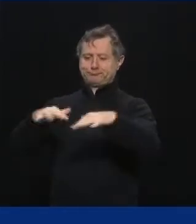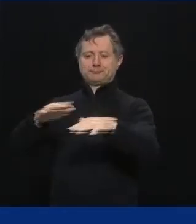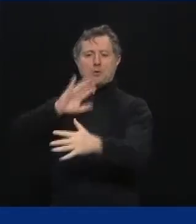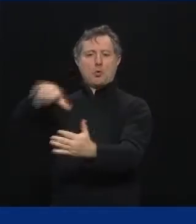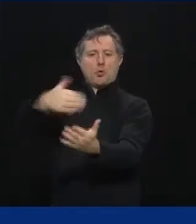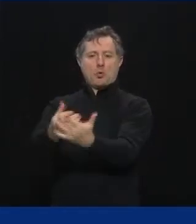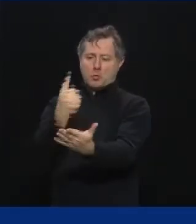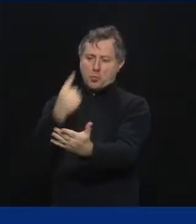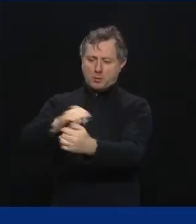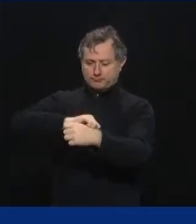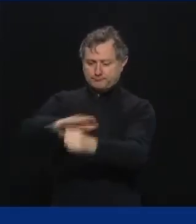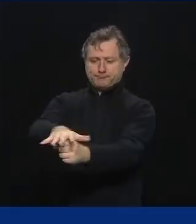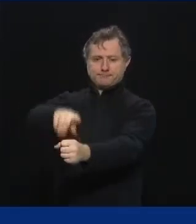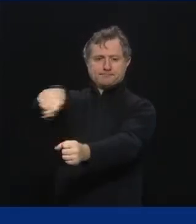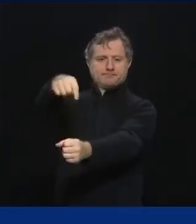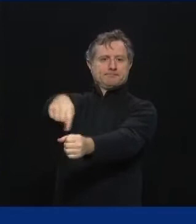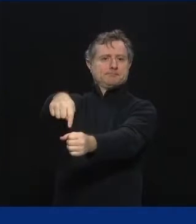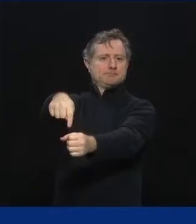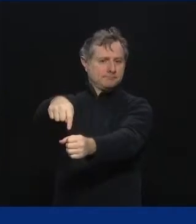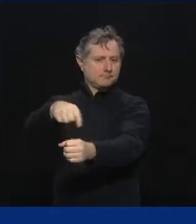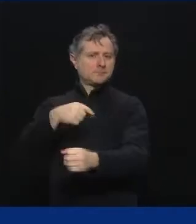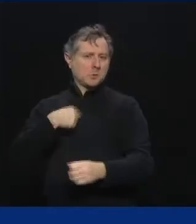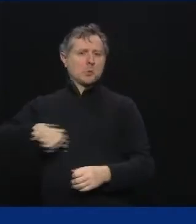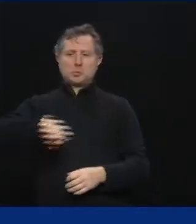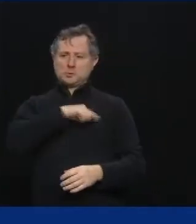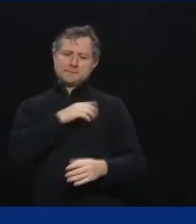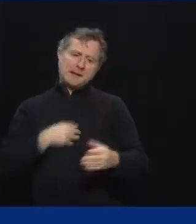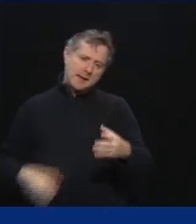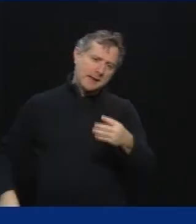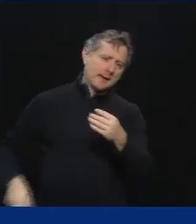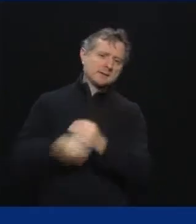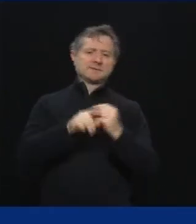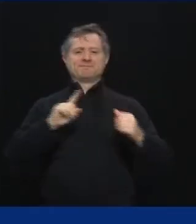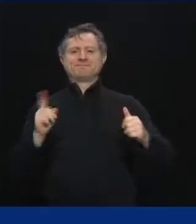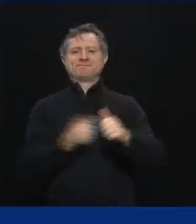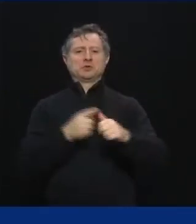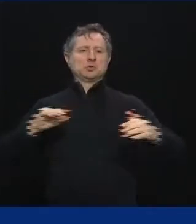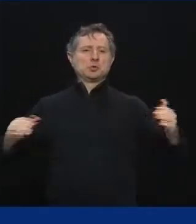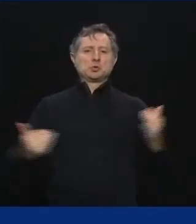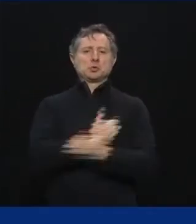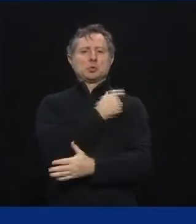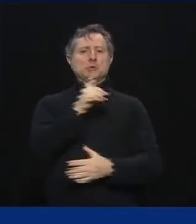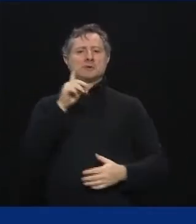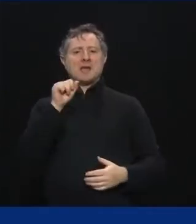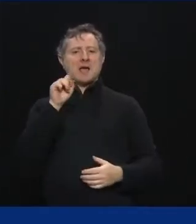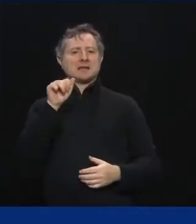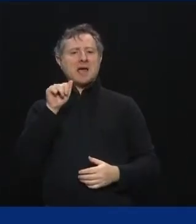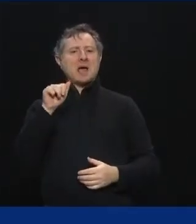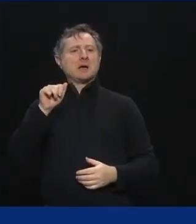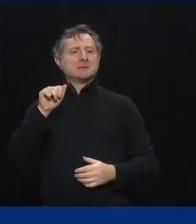THE STATE AS WELL AS THE MEDIA OUGHT TO BE ABLE TO GO TO ONE COMMONPLACE AND ACCESS THAT INFORMATION WITH A CLICK.